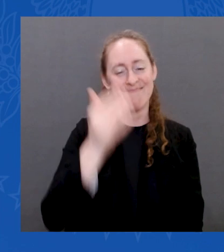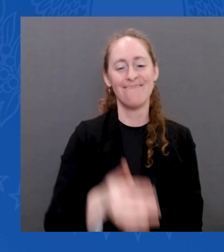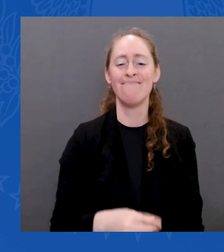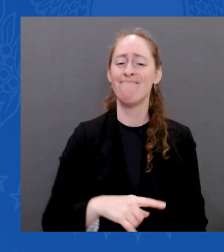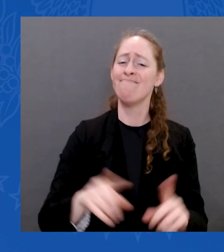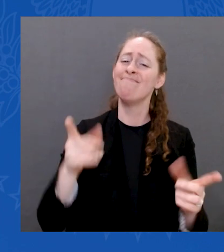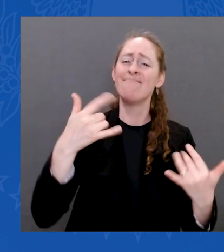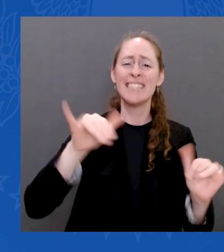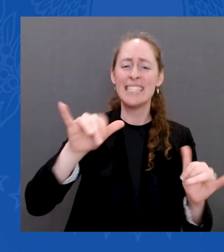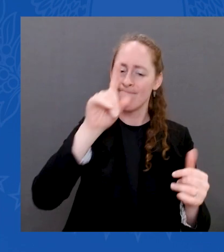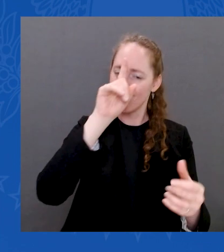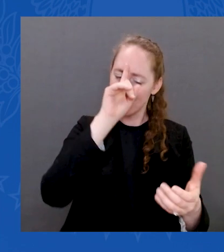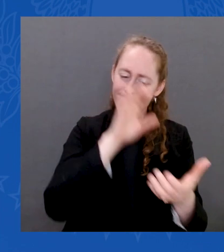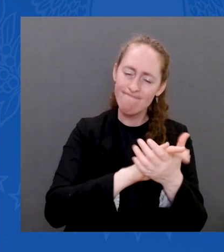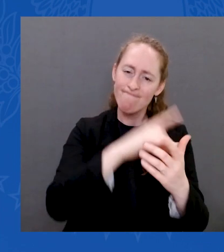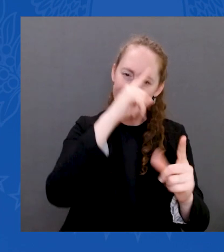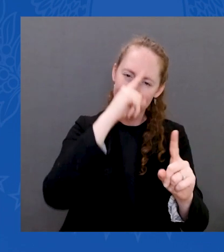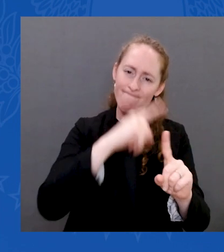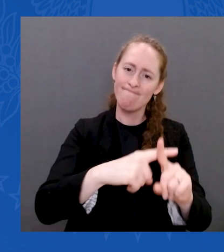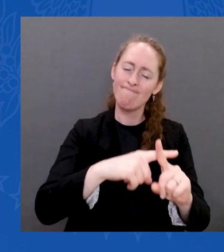And you know: When they know you believe in them,